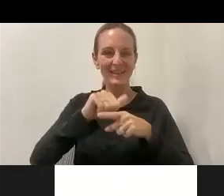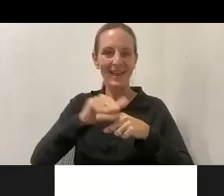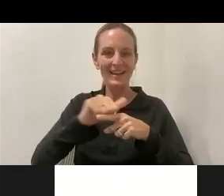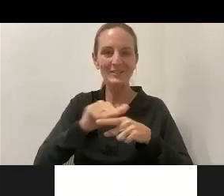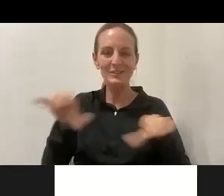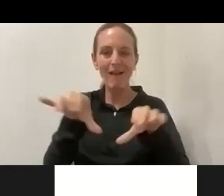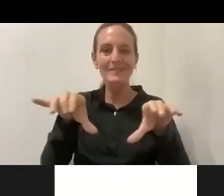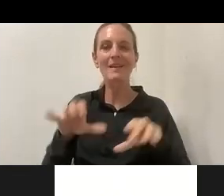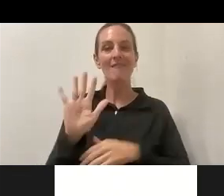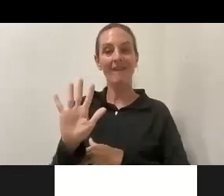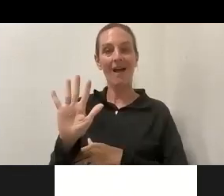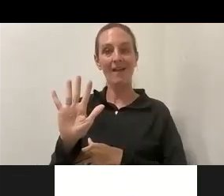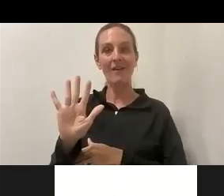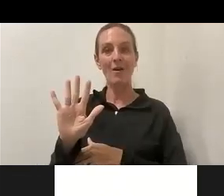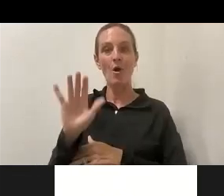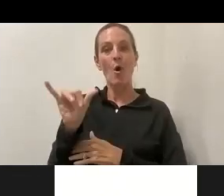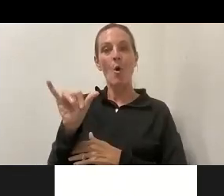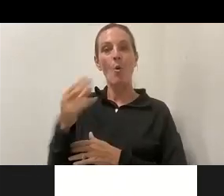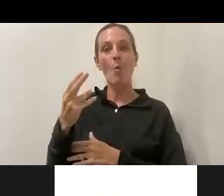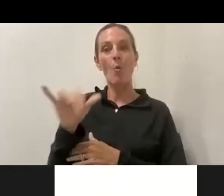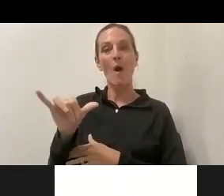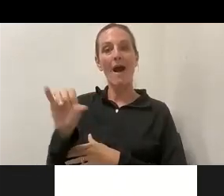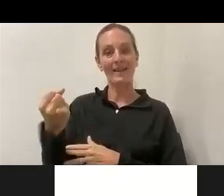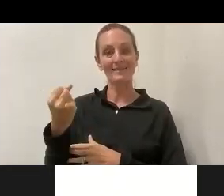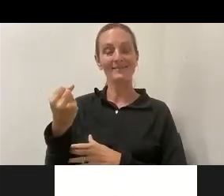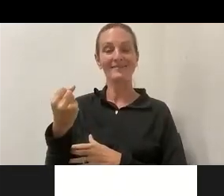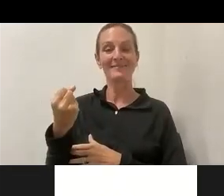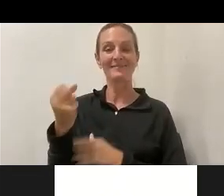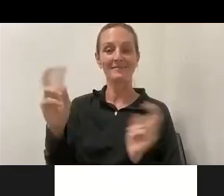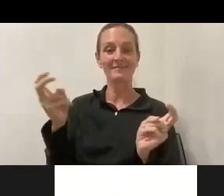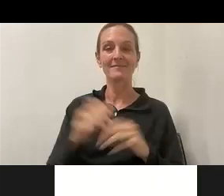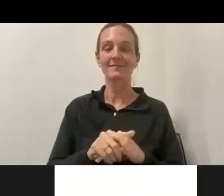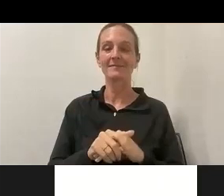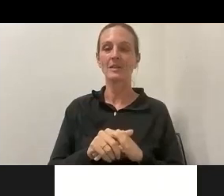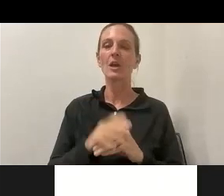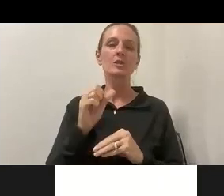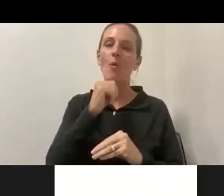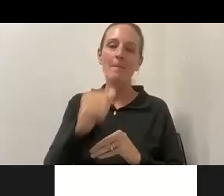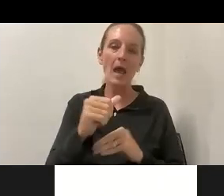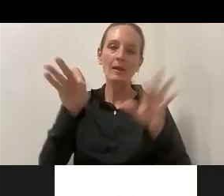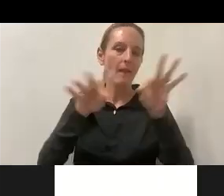5 Why's. And I won’t get into this too much, but please feel free to try this exercise